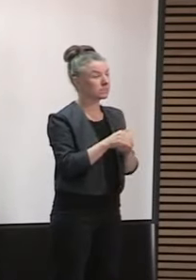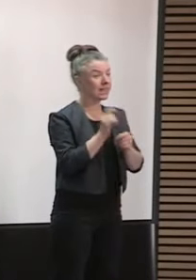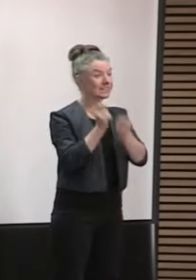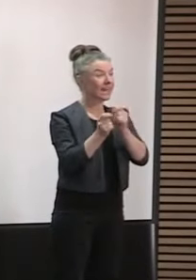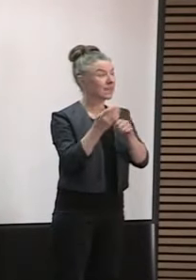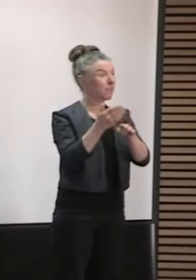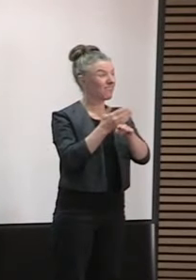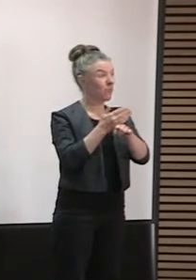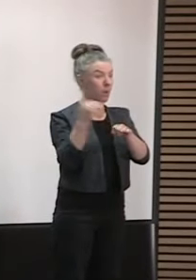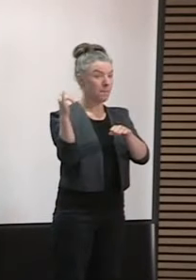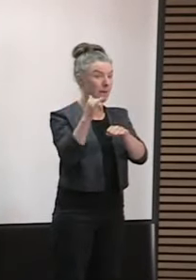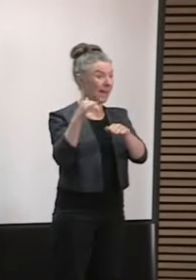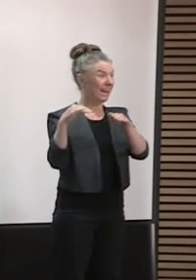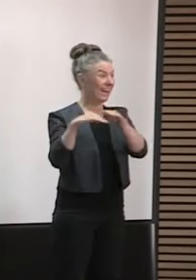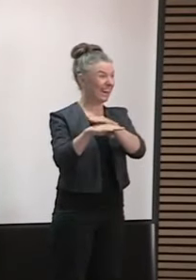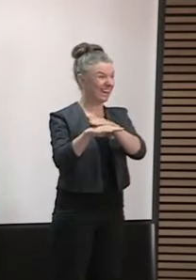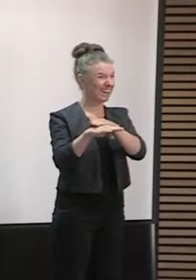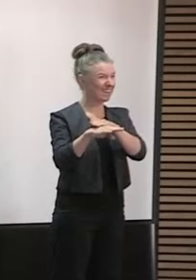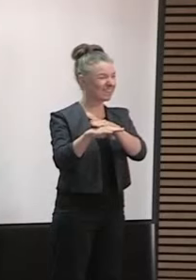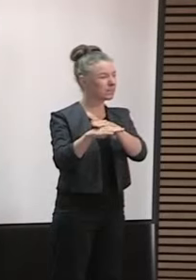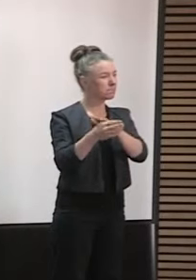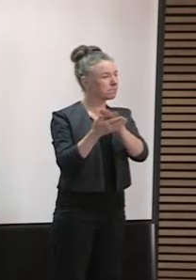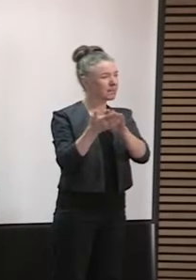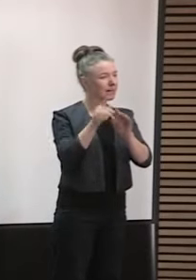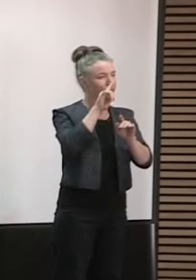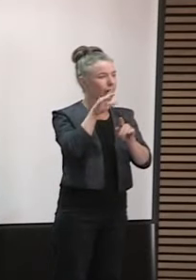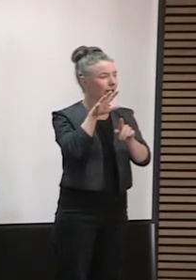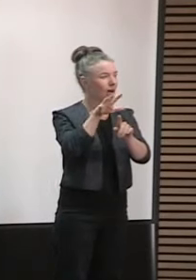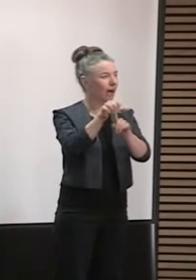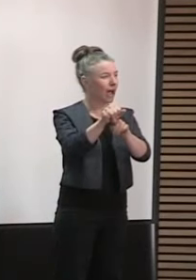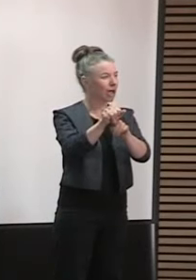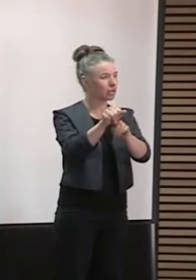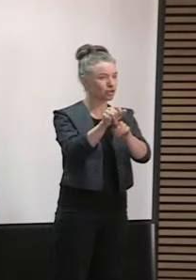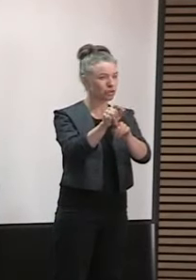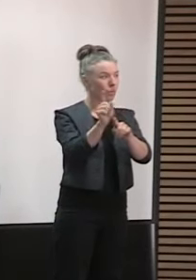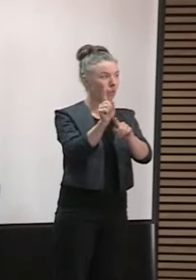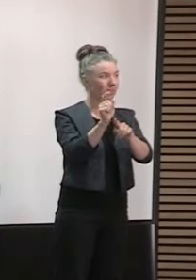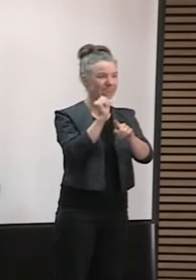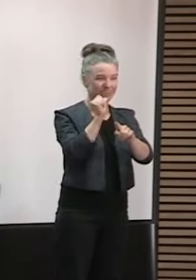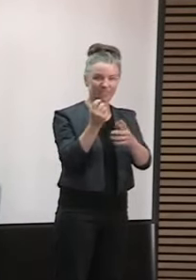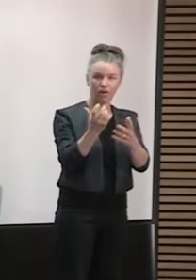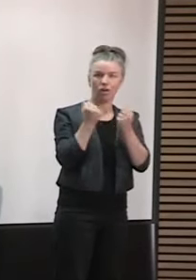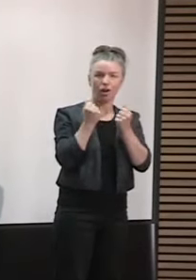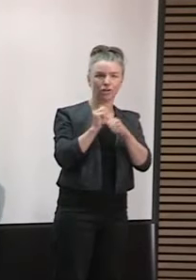flights to be coming in and out of New Zealand for LkJhLkJhLkJhLkJh. We get our